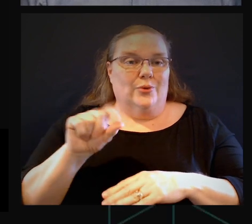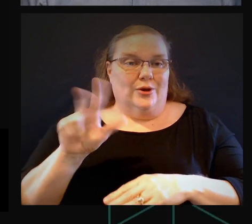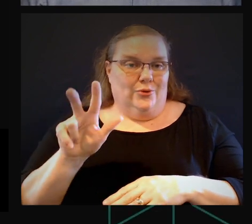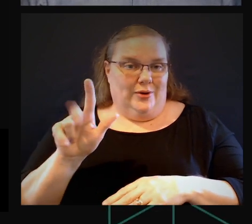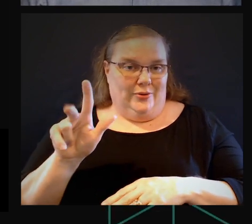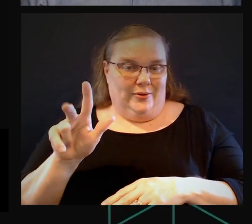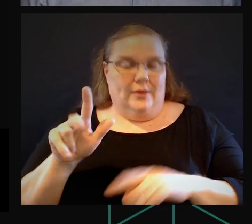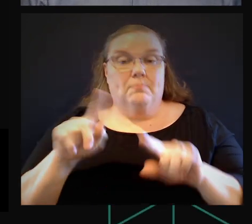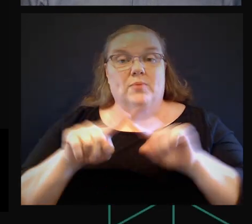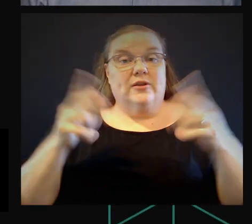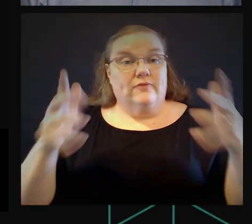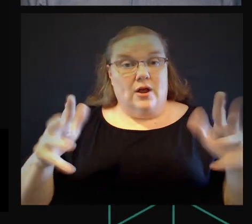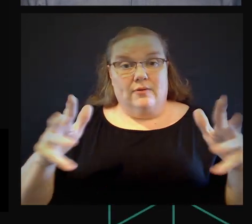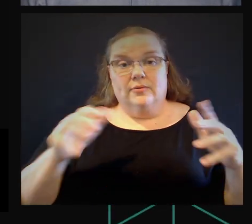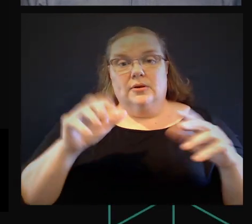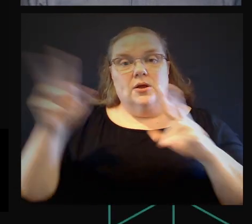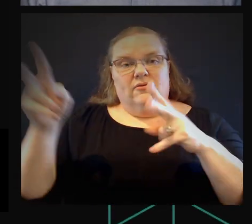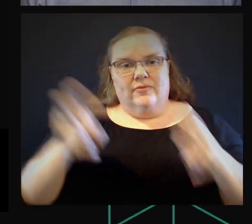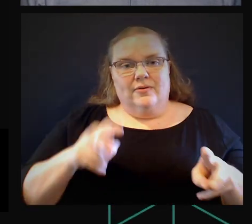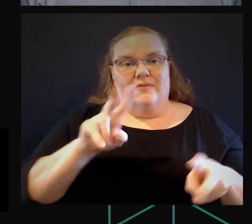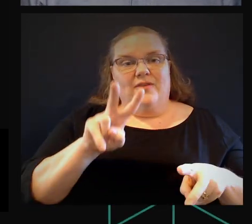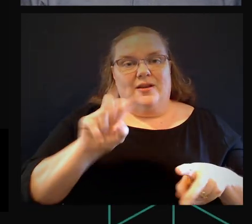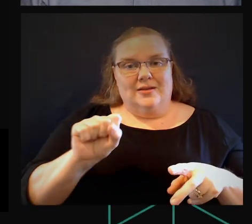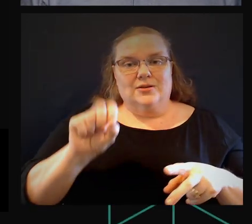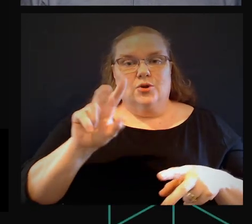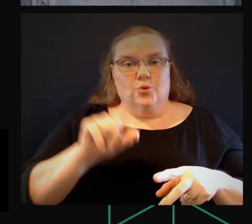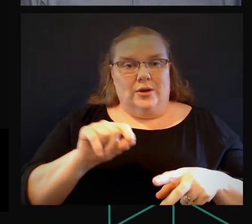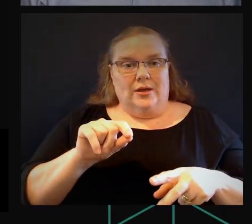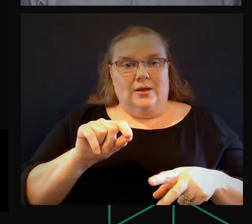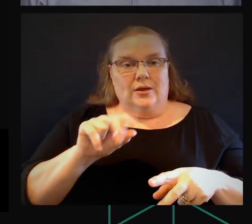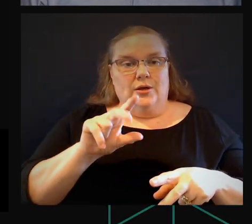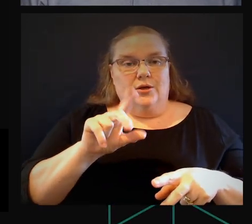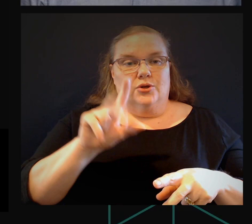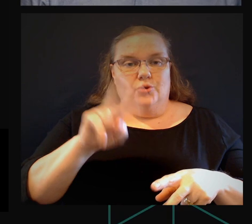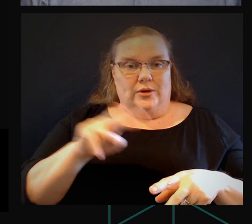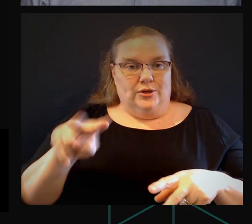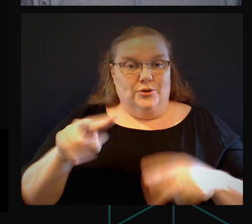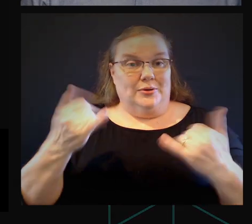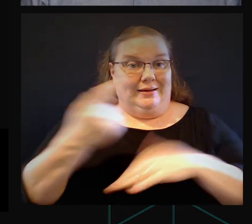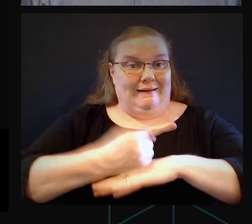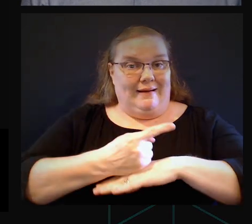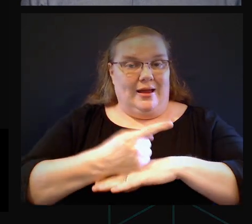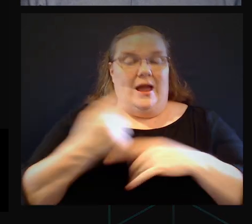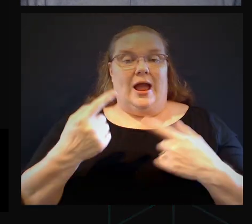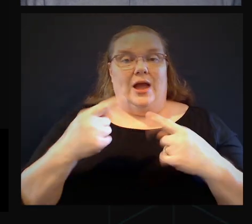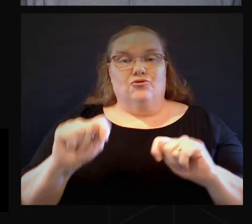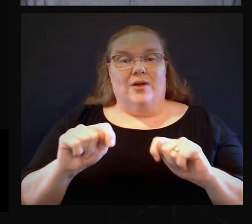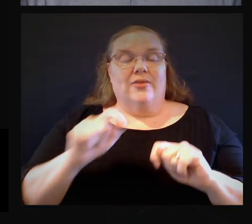If you haven't already, download Visual Studio 2022 today and try out all these new Unreal Engine integrations.